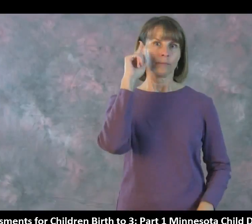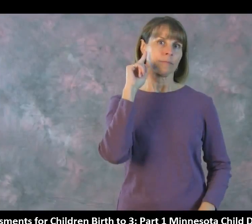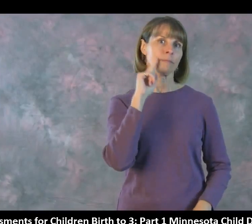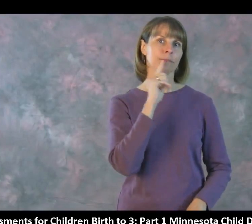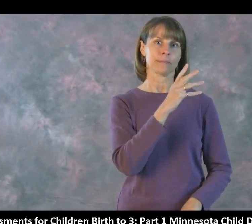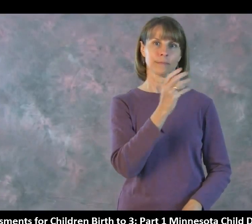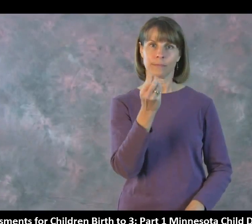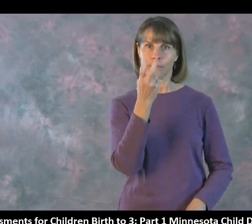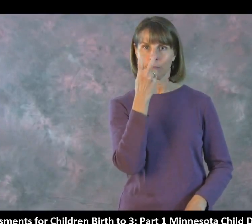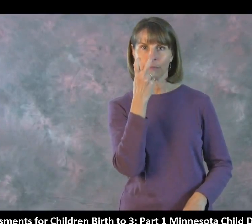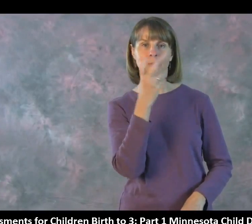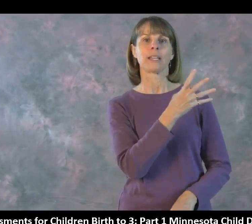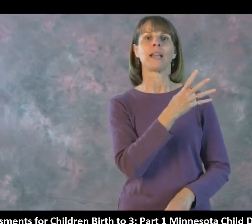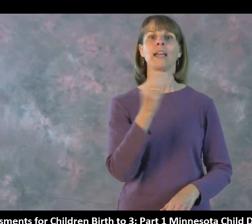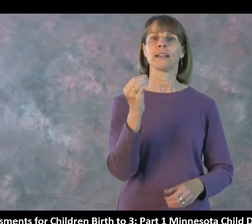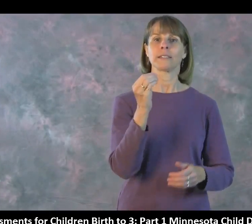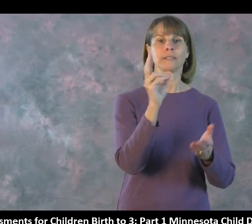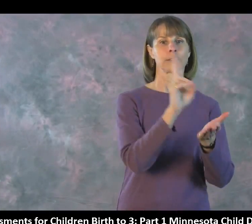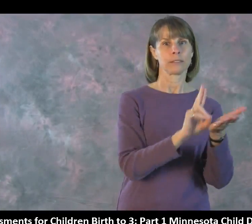and the Blind.